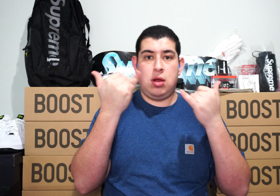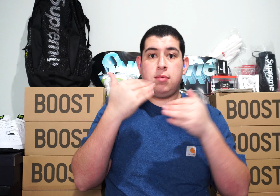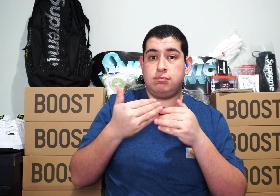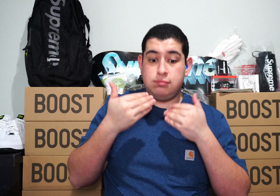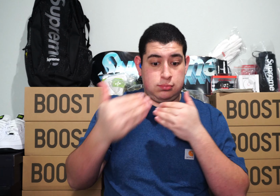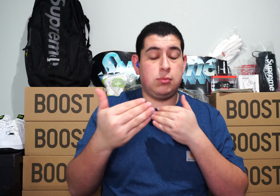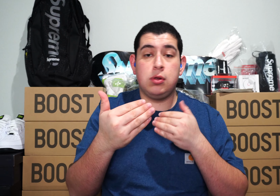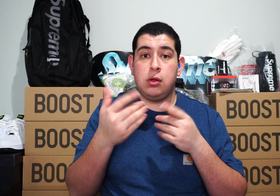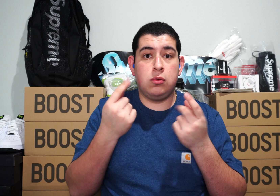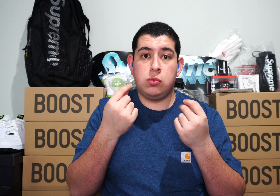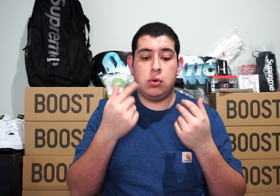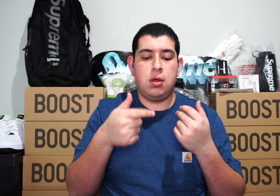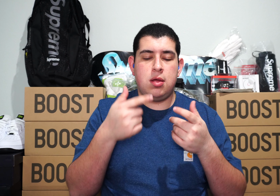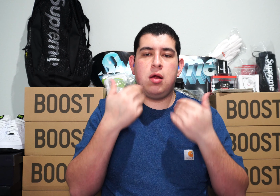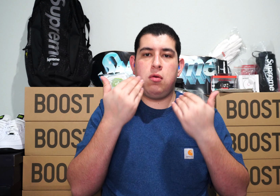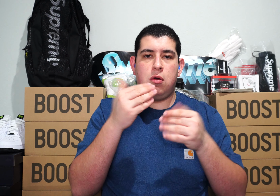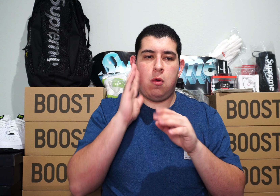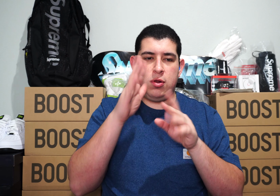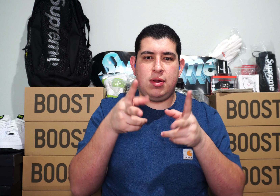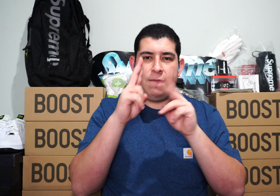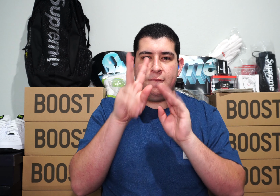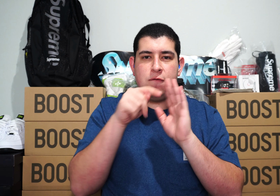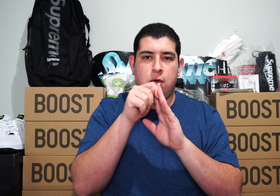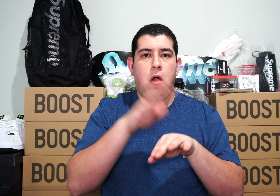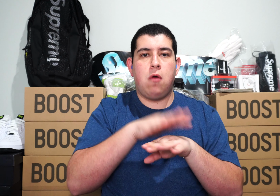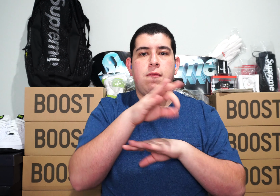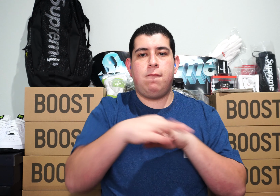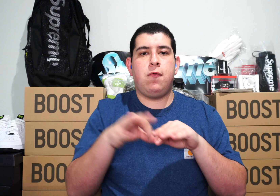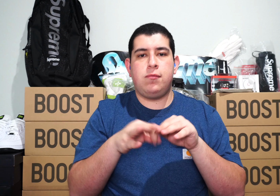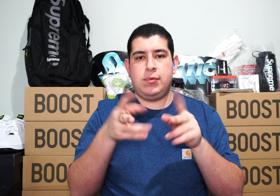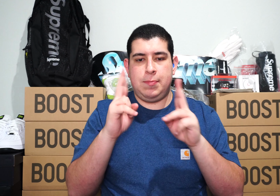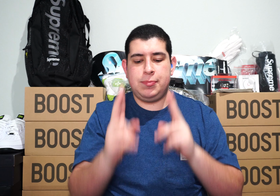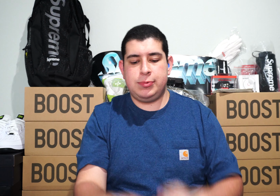Now let’s get started with on foot.